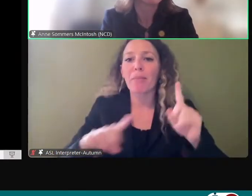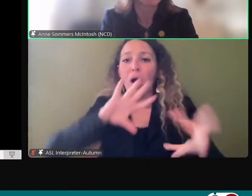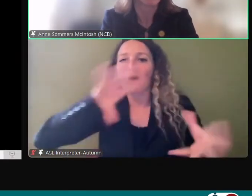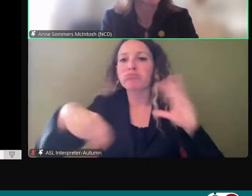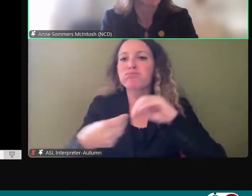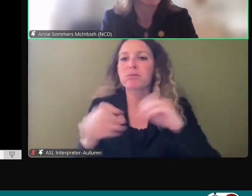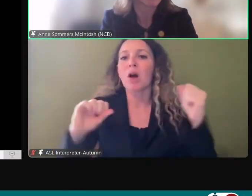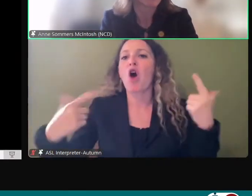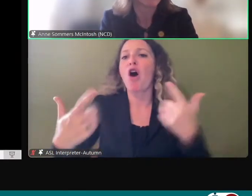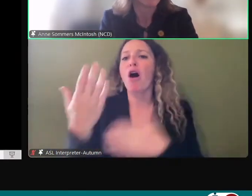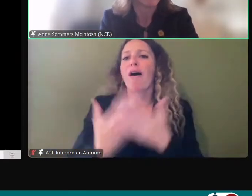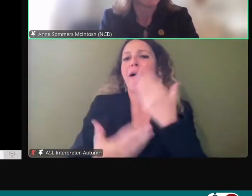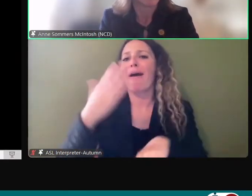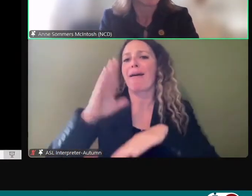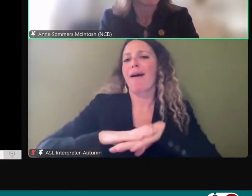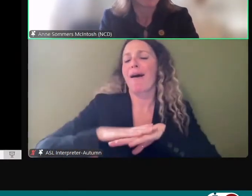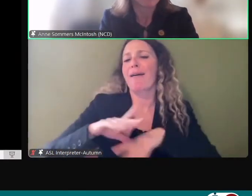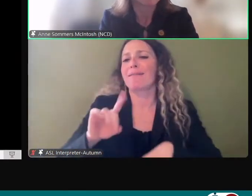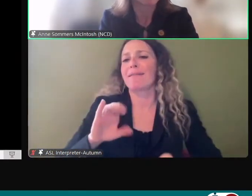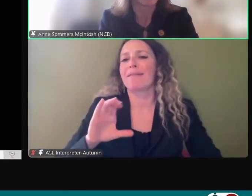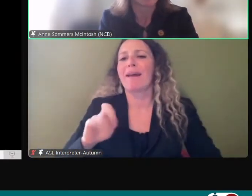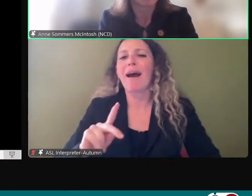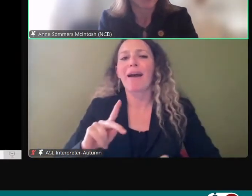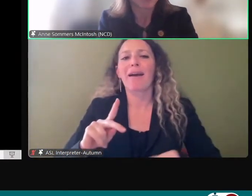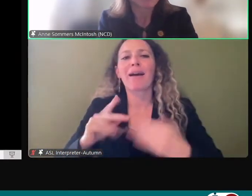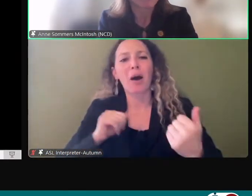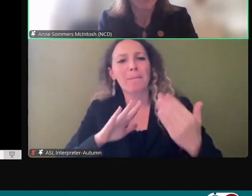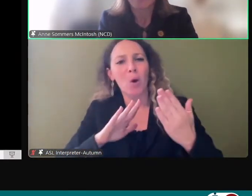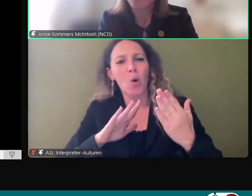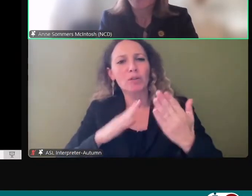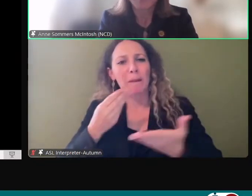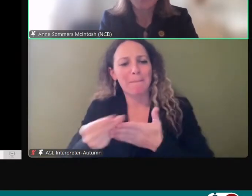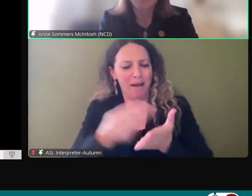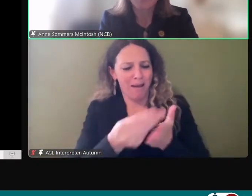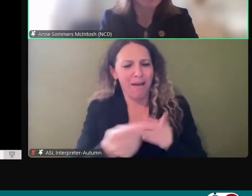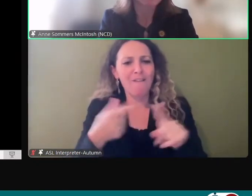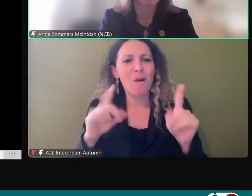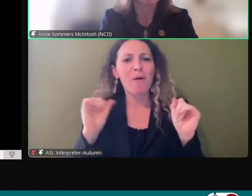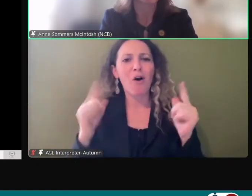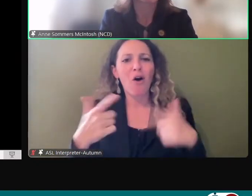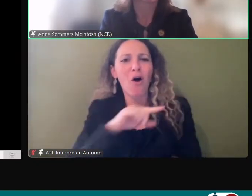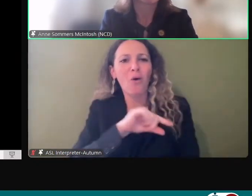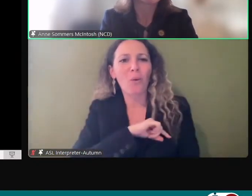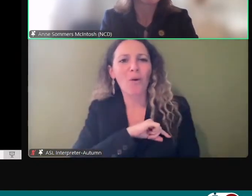on deck approach with buy in from all quarters. And not only the policy makers and regulators,